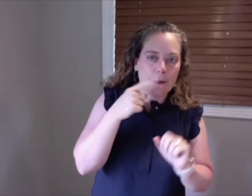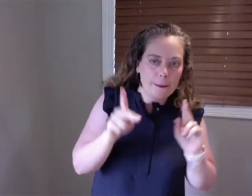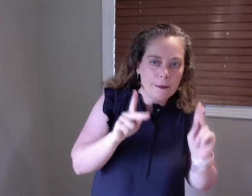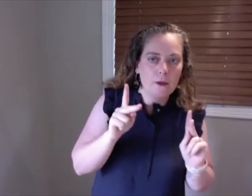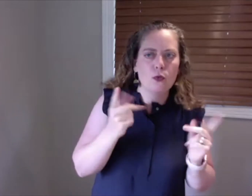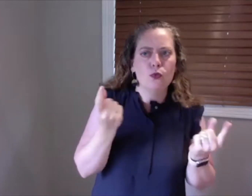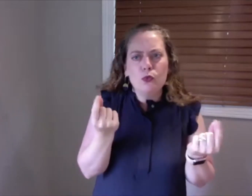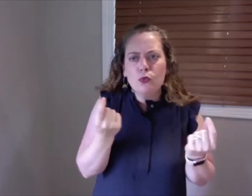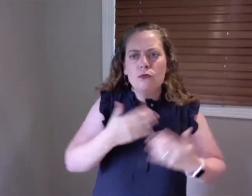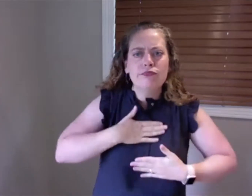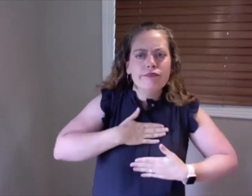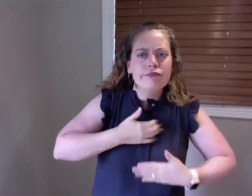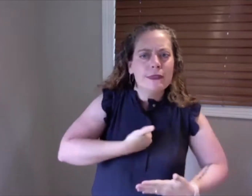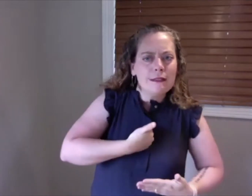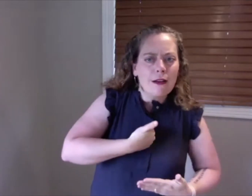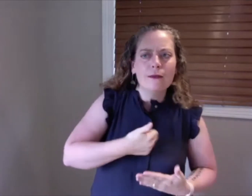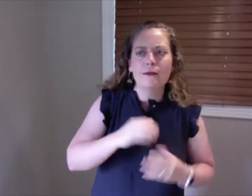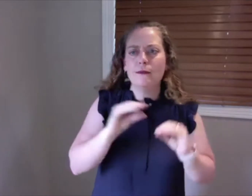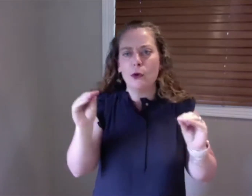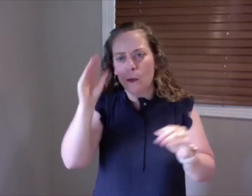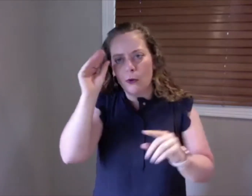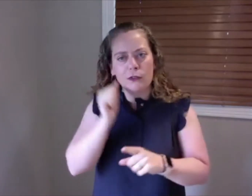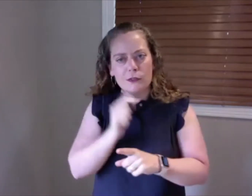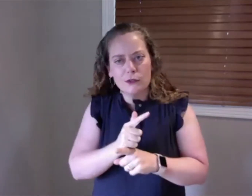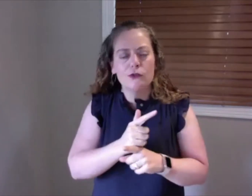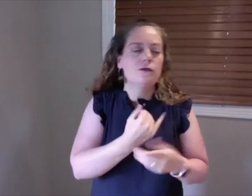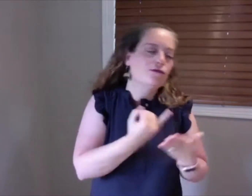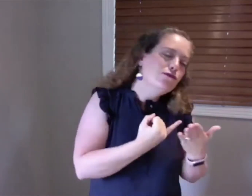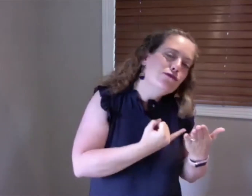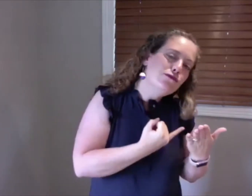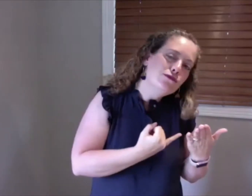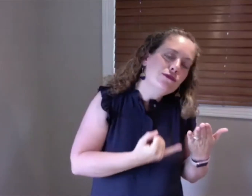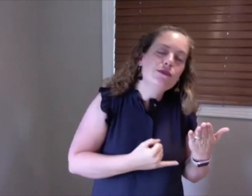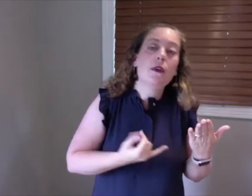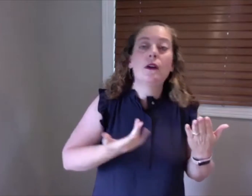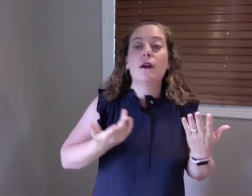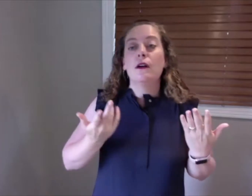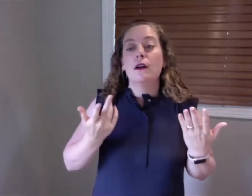hearing people with no siblings. Art was what I did to